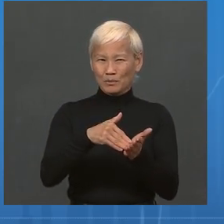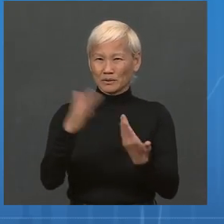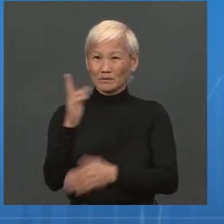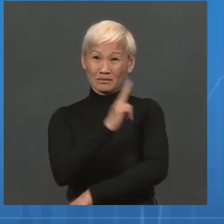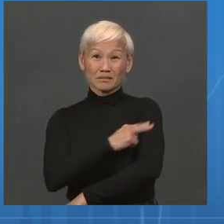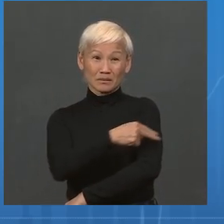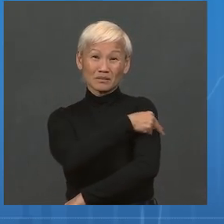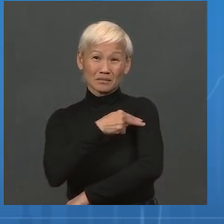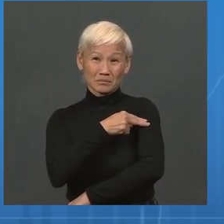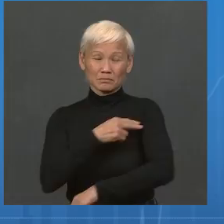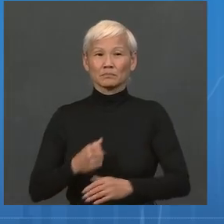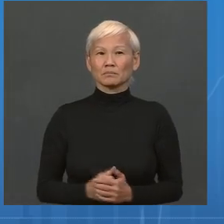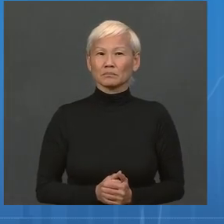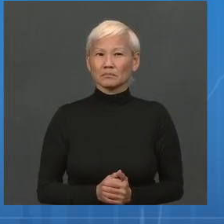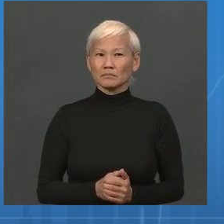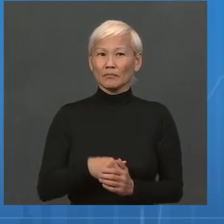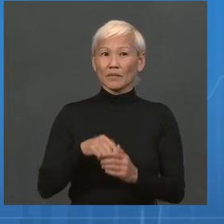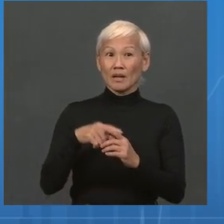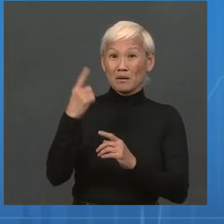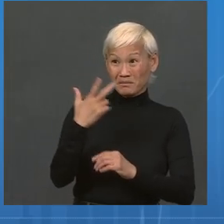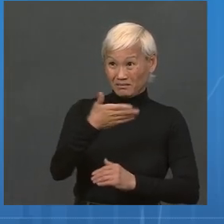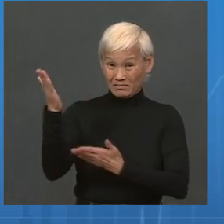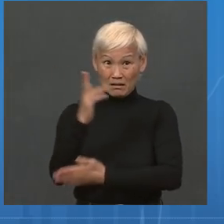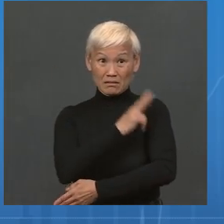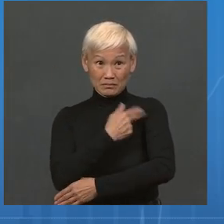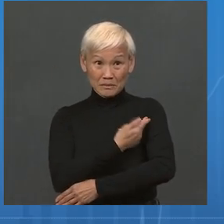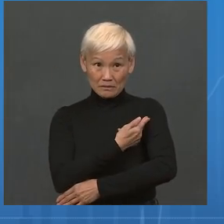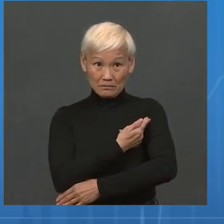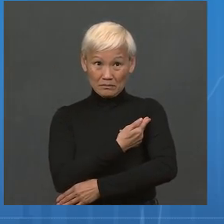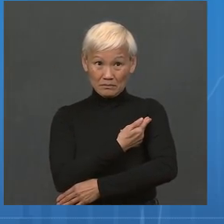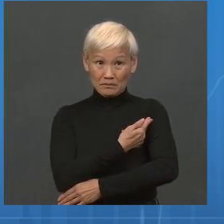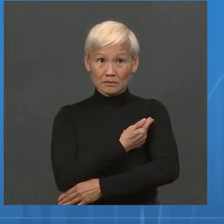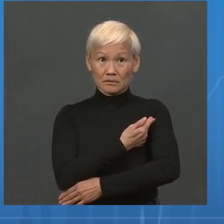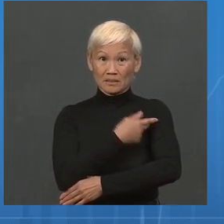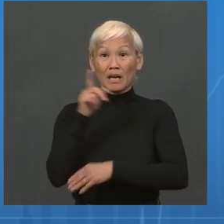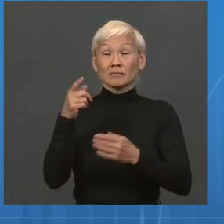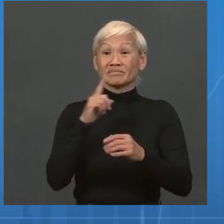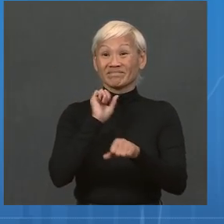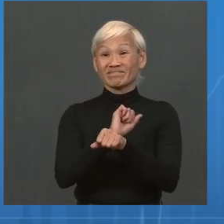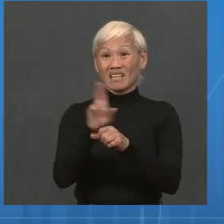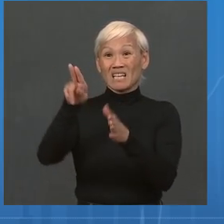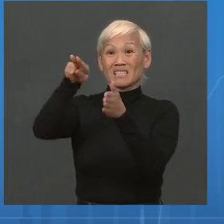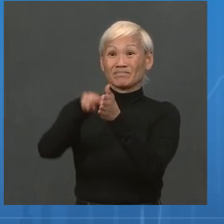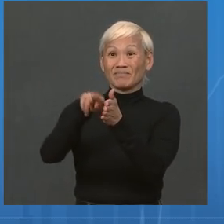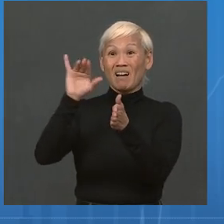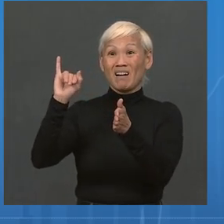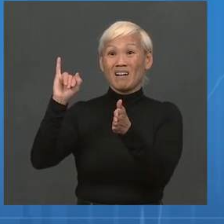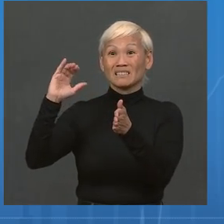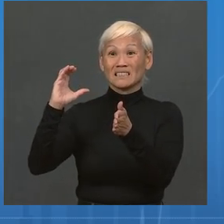for an ICU admission. Among that younger group, more than 2,000 multisystem inflammatory syndrome.